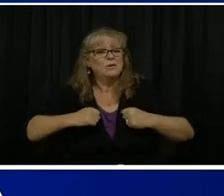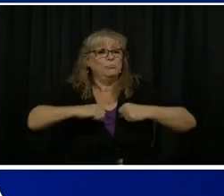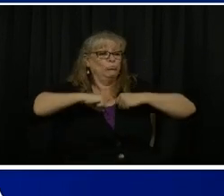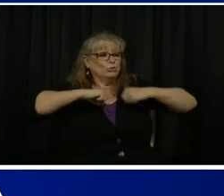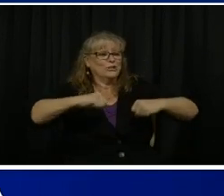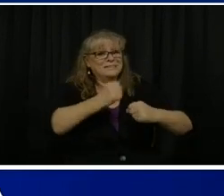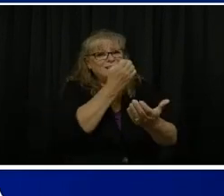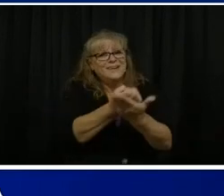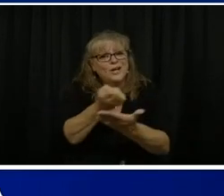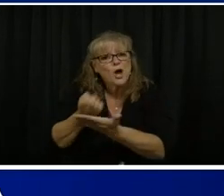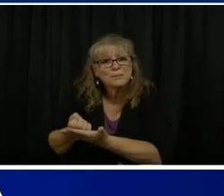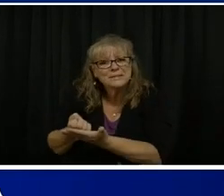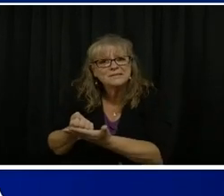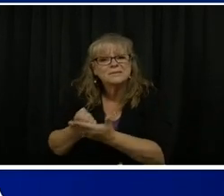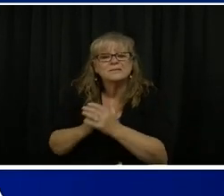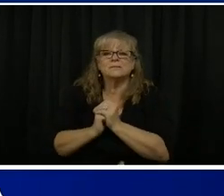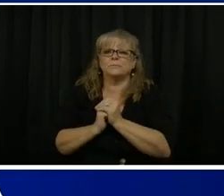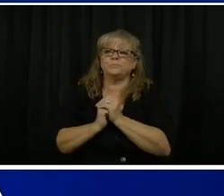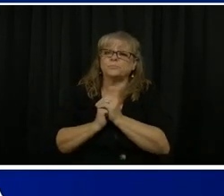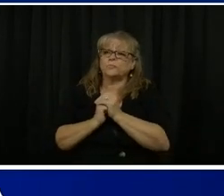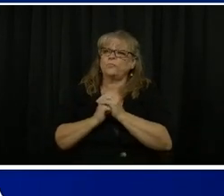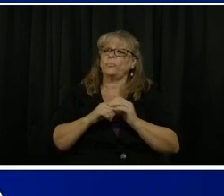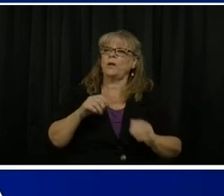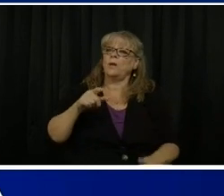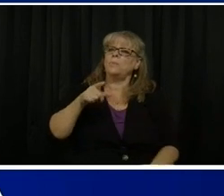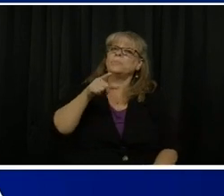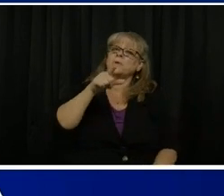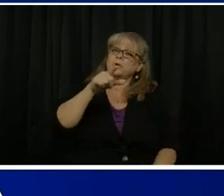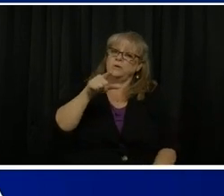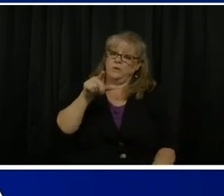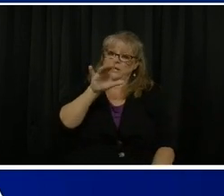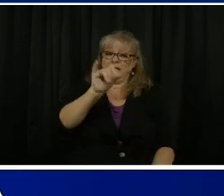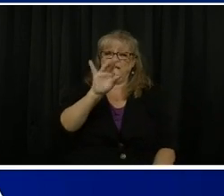WE NEED TO TAKE THIS VERY SERIOUSLY. OUR LIVES DEPEND ON IT, AND OUR